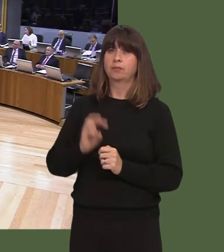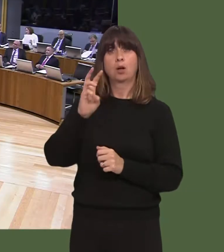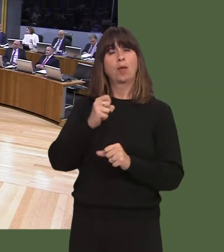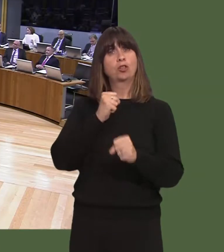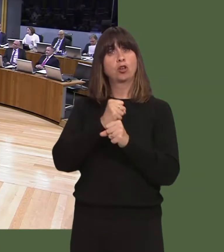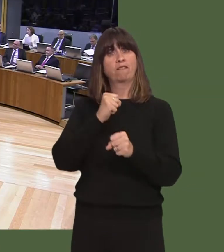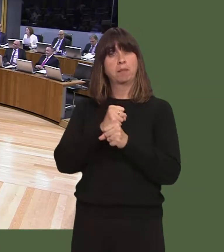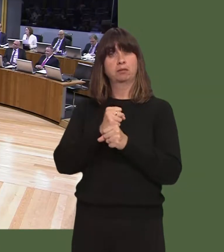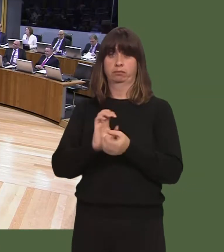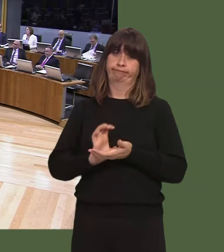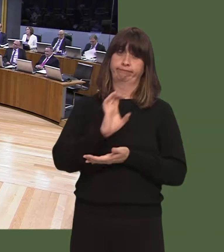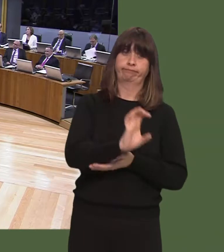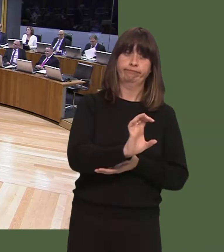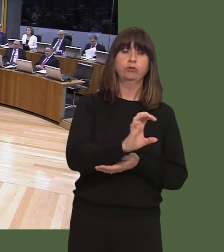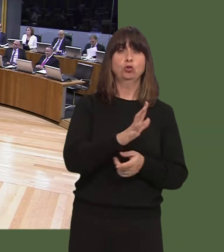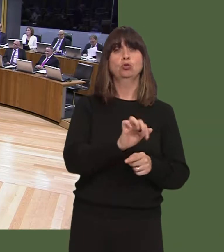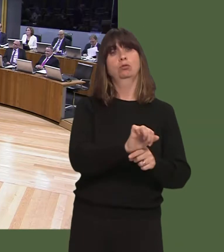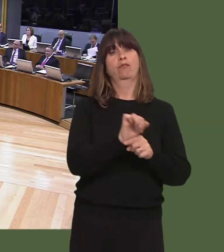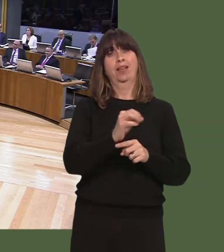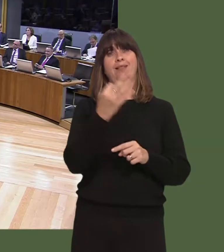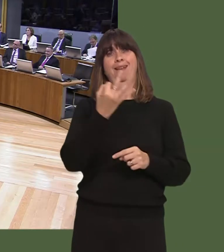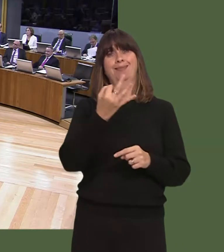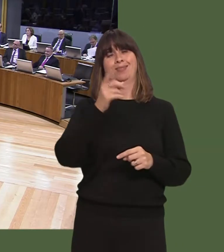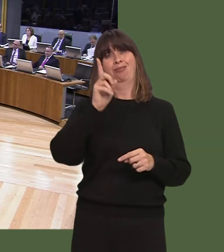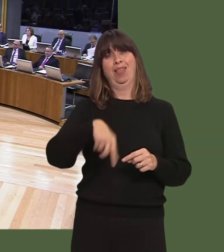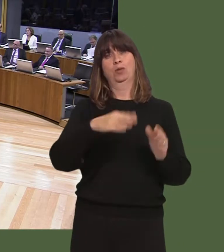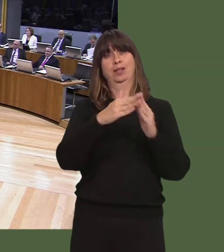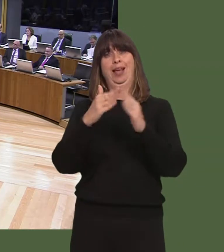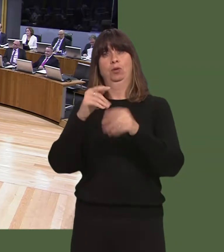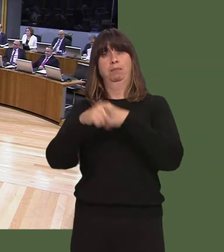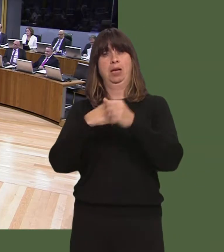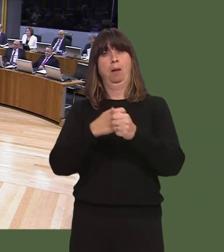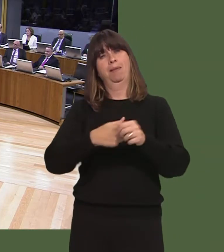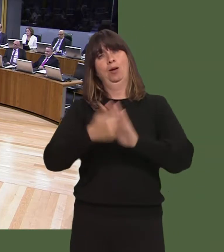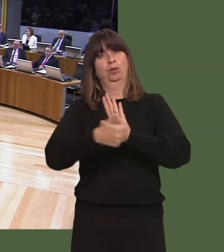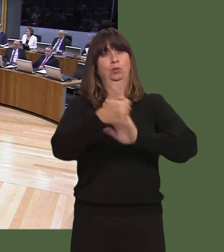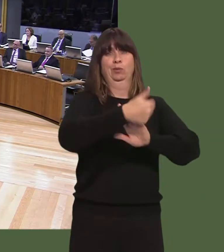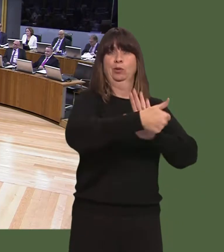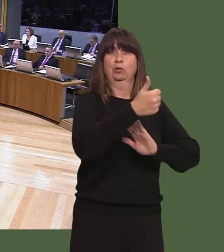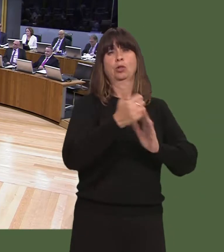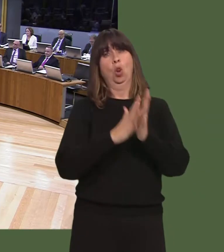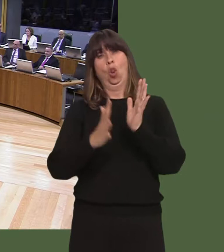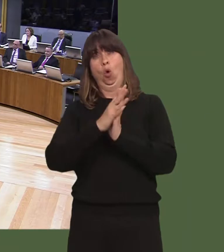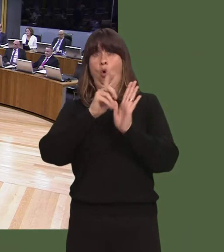has helped to prevent homelessness for nearly 18,000 households across Wales since our progressive legislation was introduced.